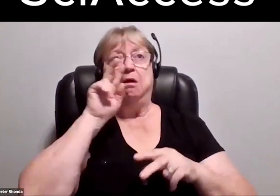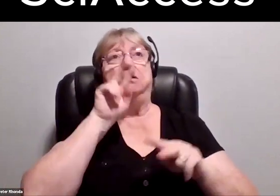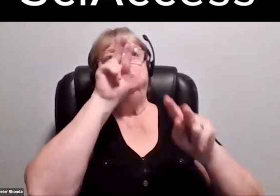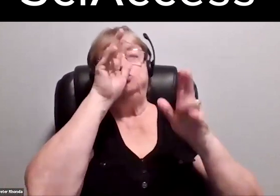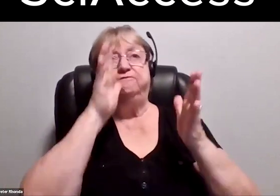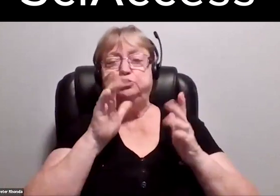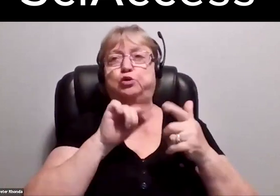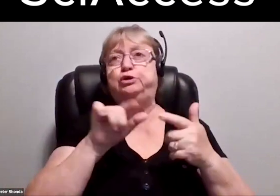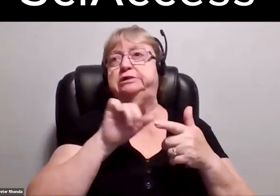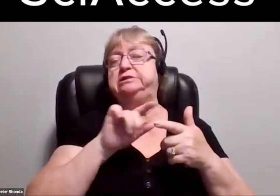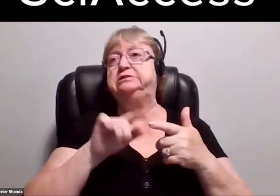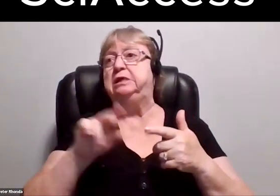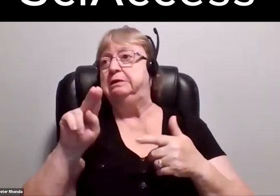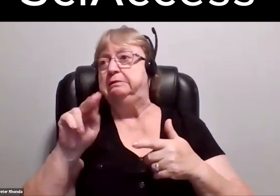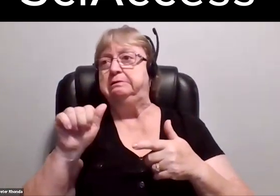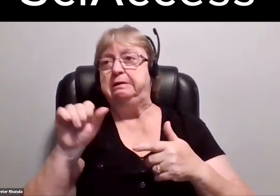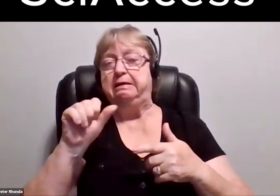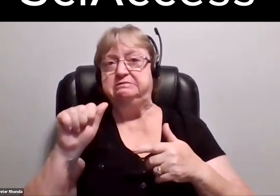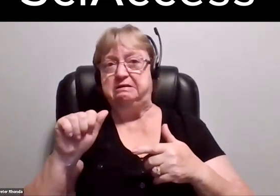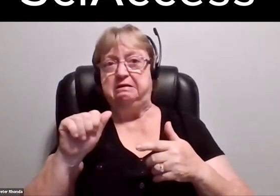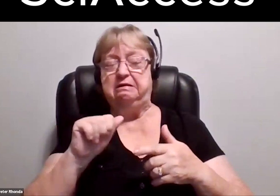NASA Ames Visitor Center here in California.